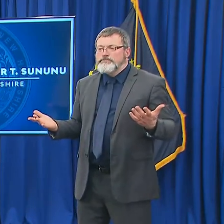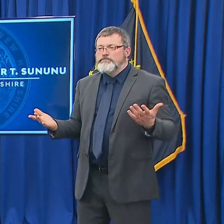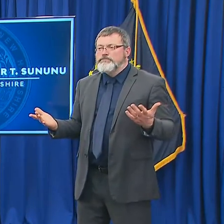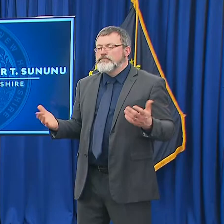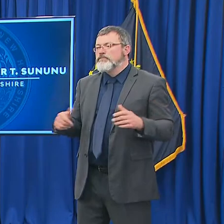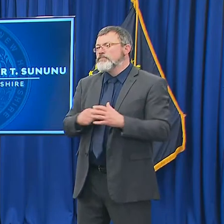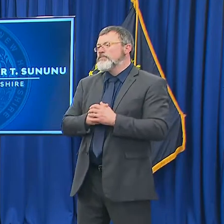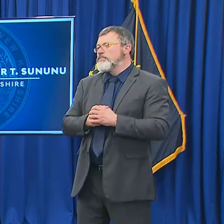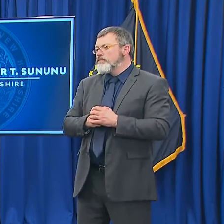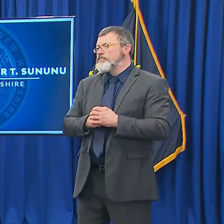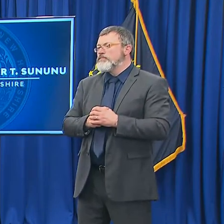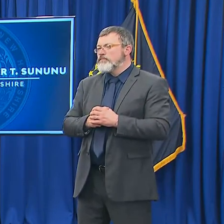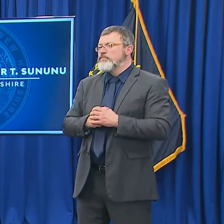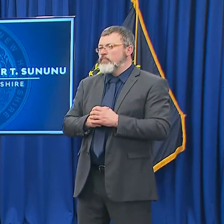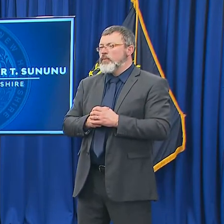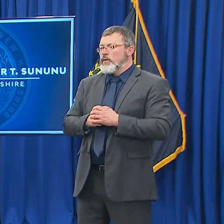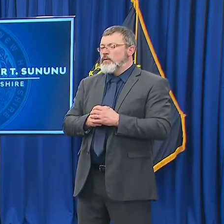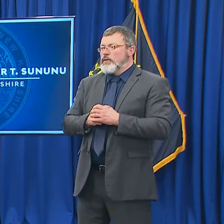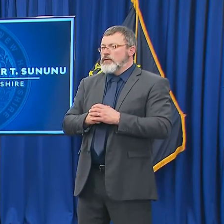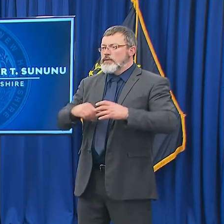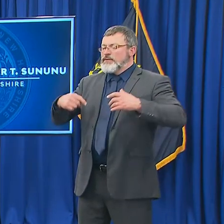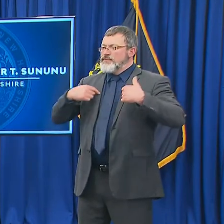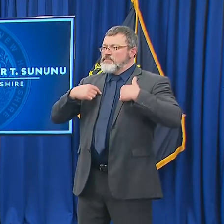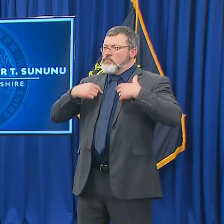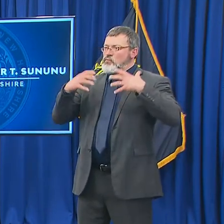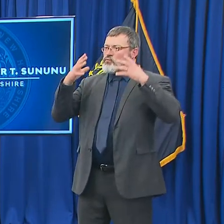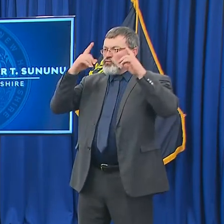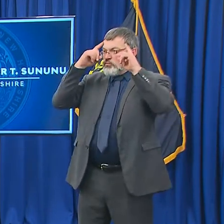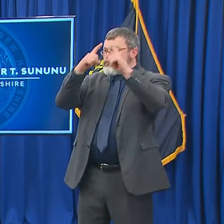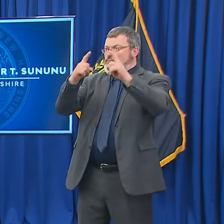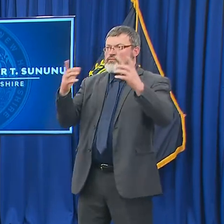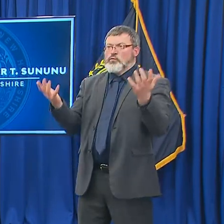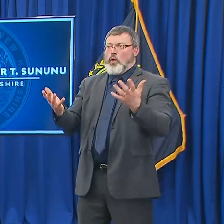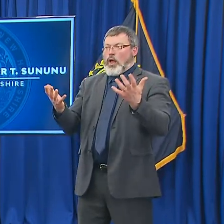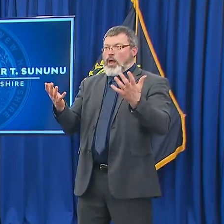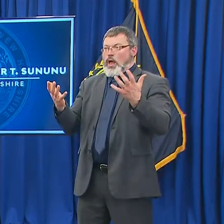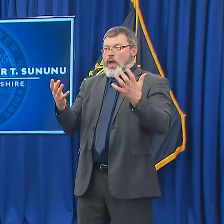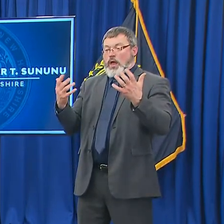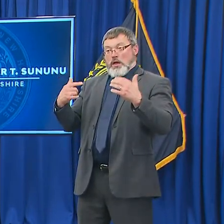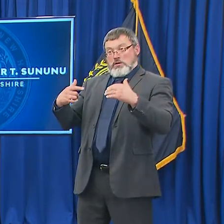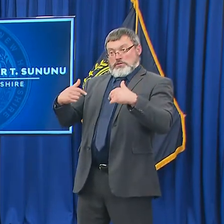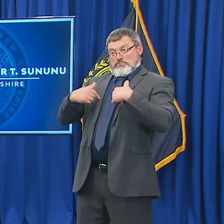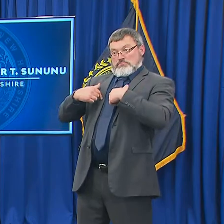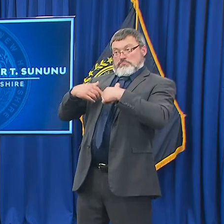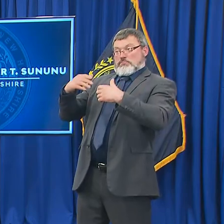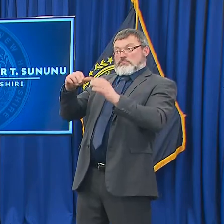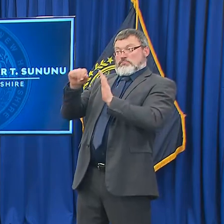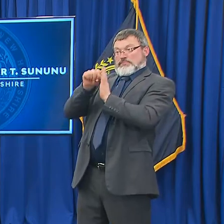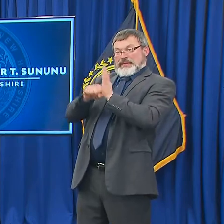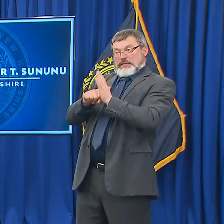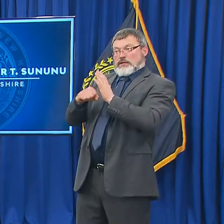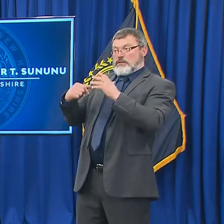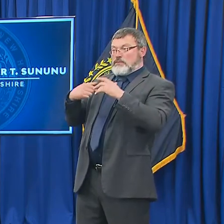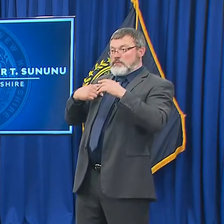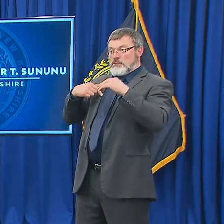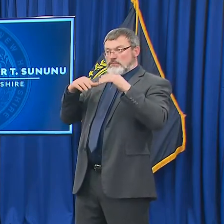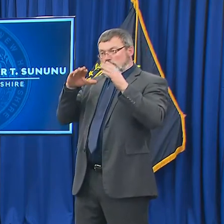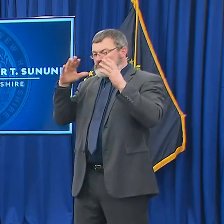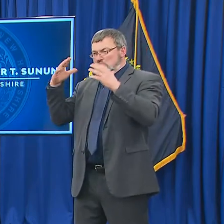to get hung up on seven times. Maybe it's two or three times. But we are making the effort. With these with these cases. Another thing on the specifically in the contact